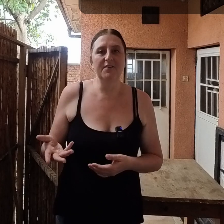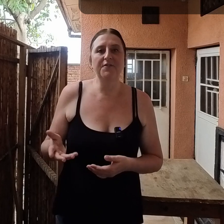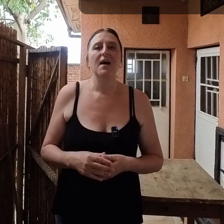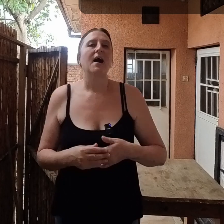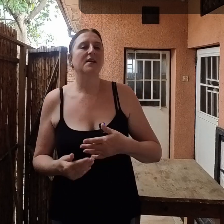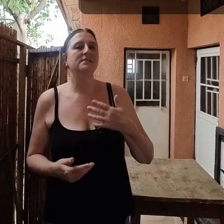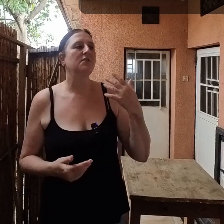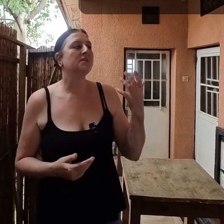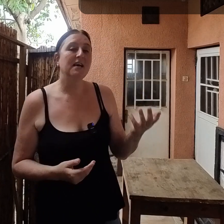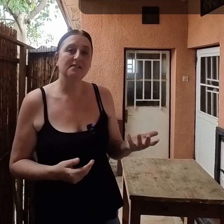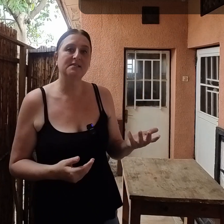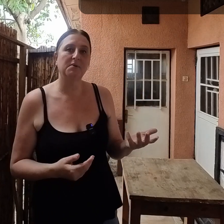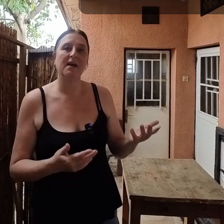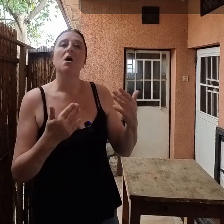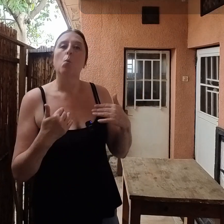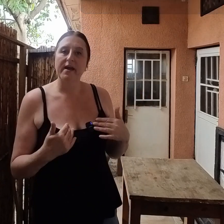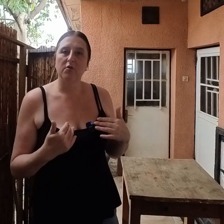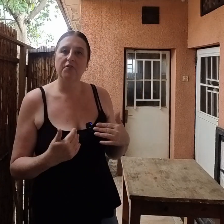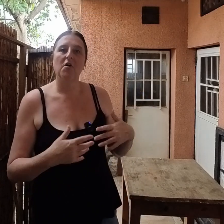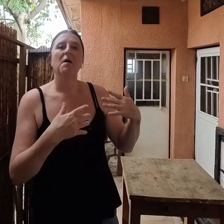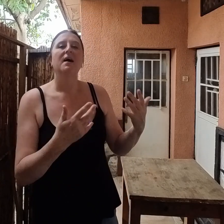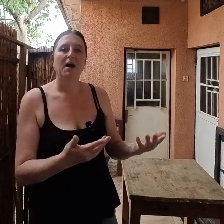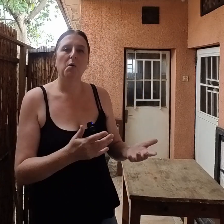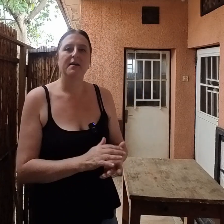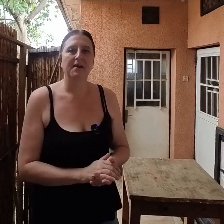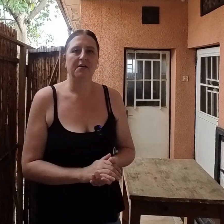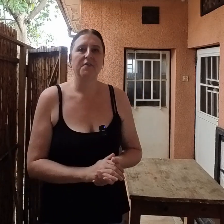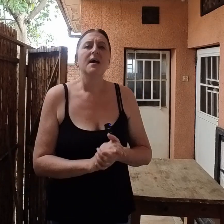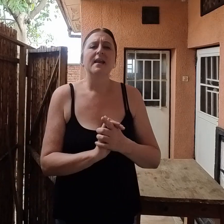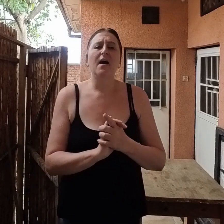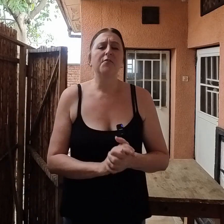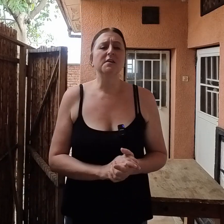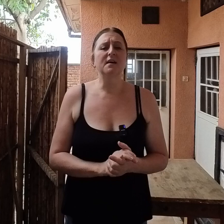live. And that's how you can tell somebody where you're from and where you live. Now, I've got to